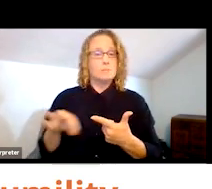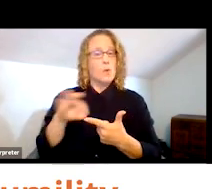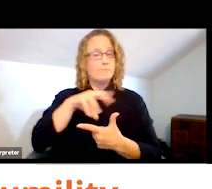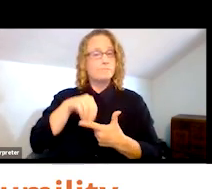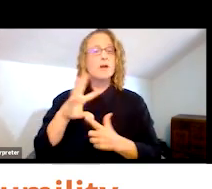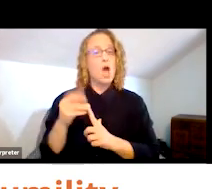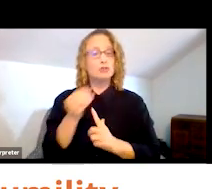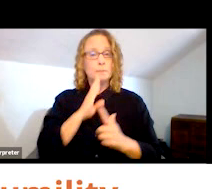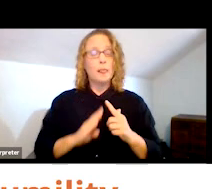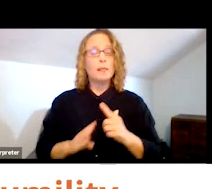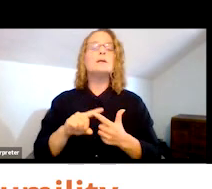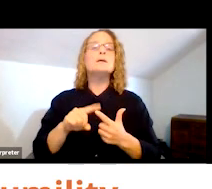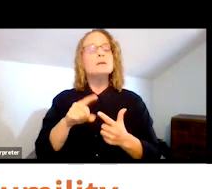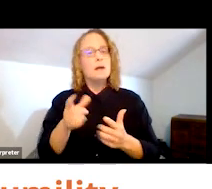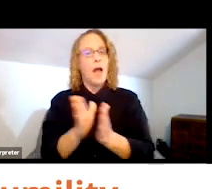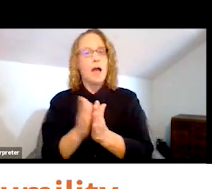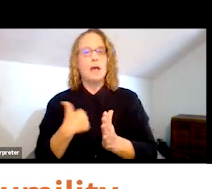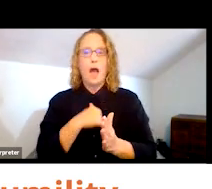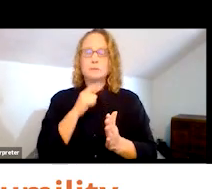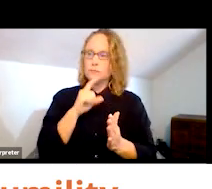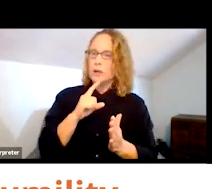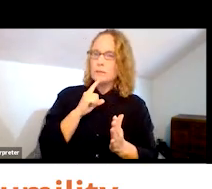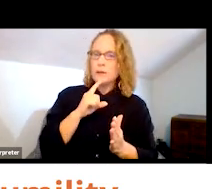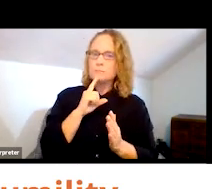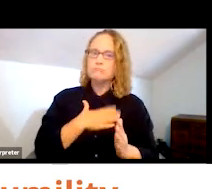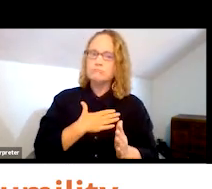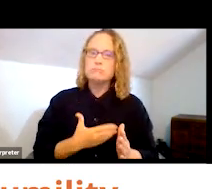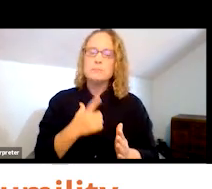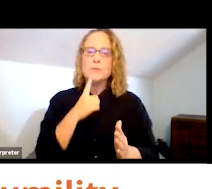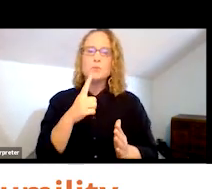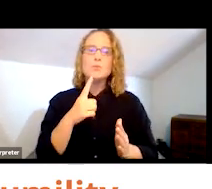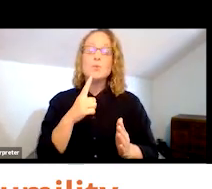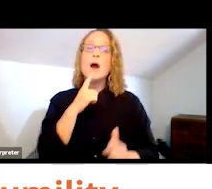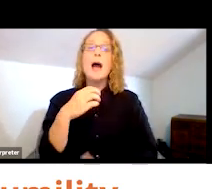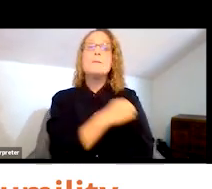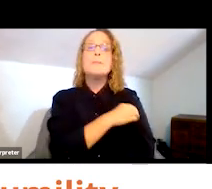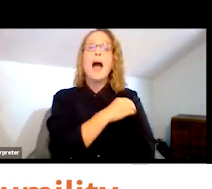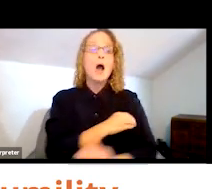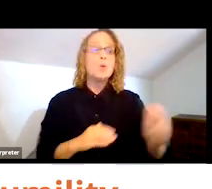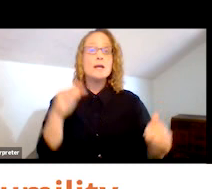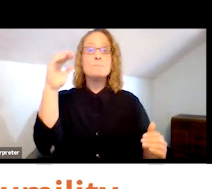to continue to learn all the time. We are always looking for how we can improve